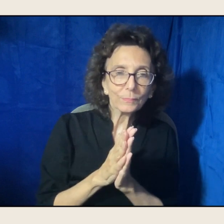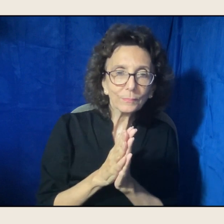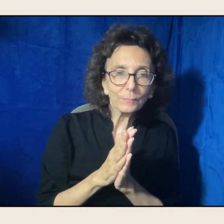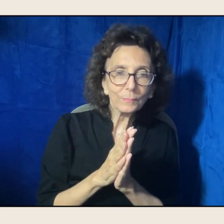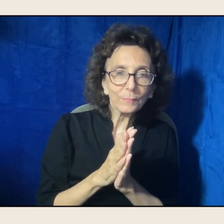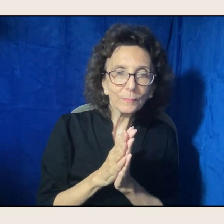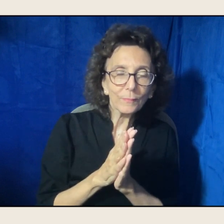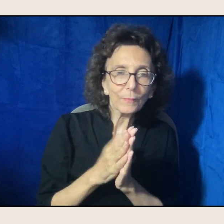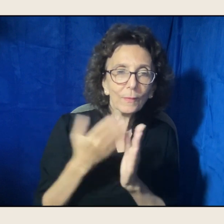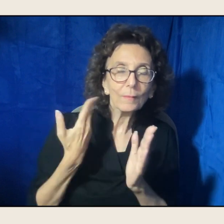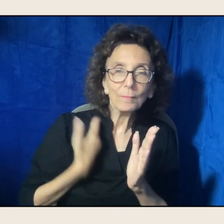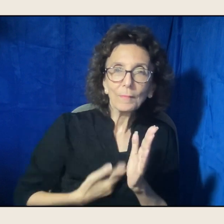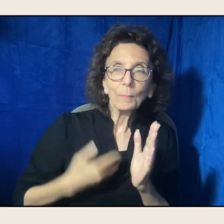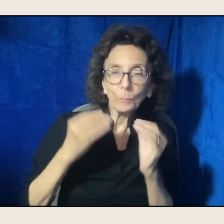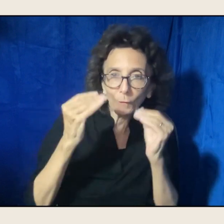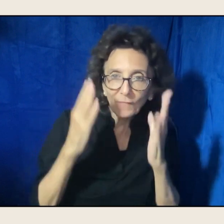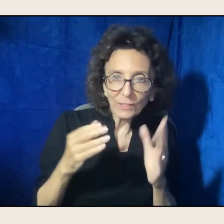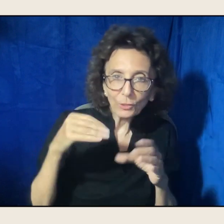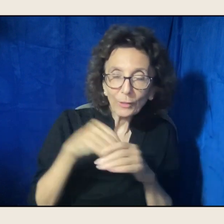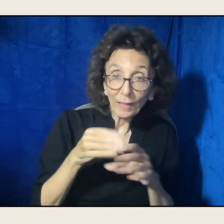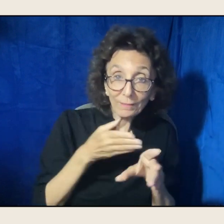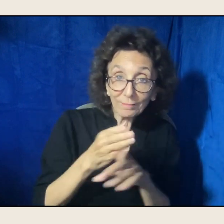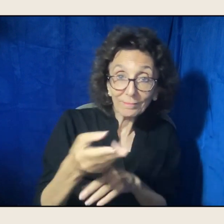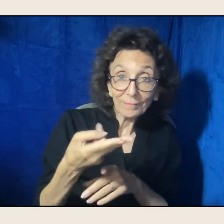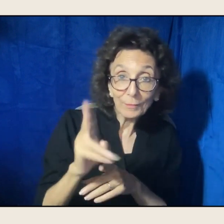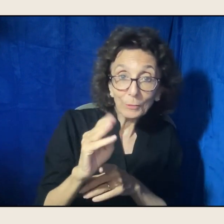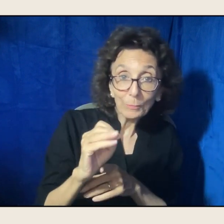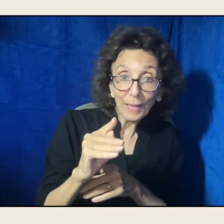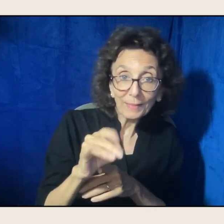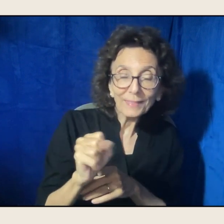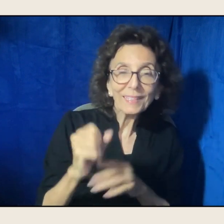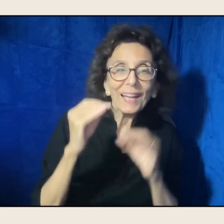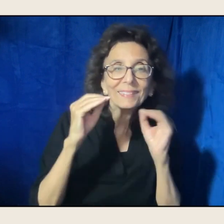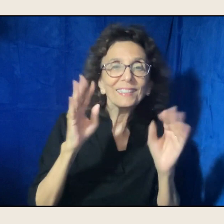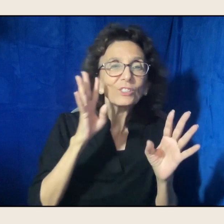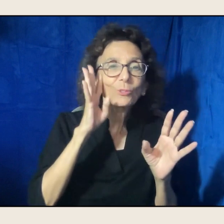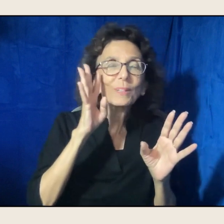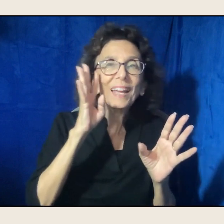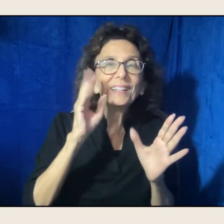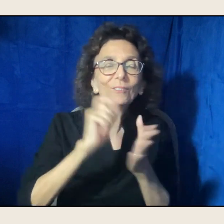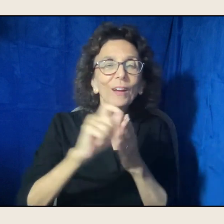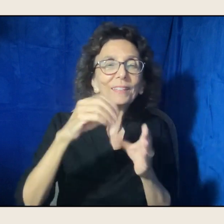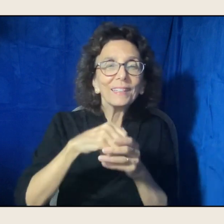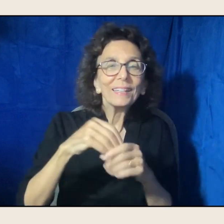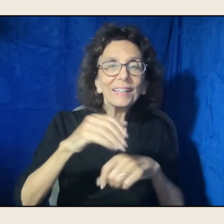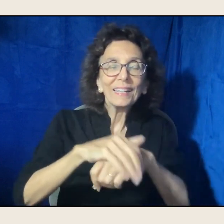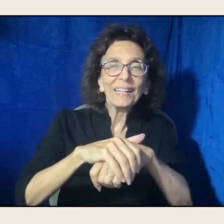in the humanities, I teach creative writing within an English department at a public university in New York City,